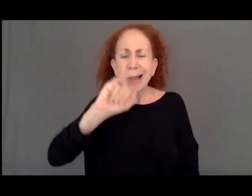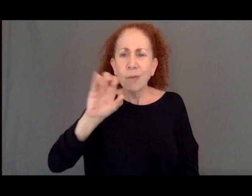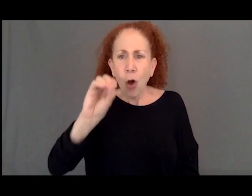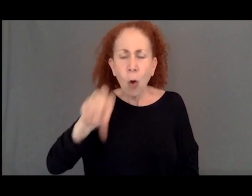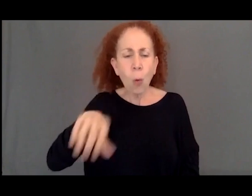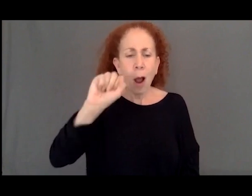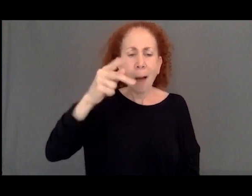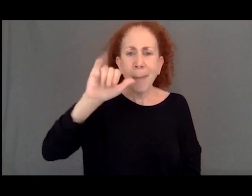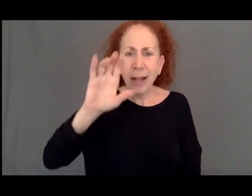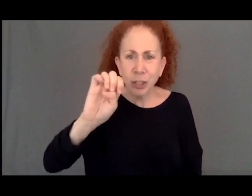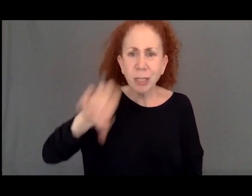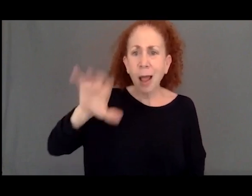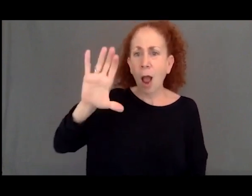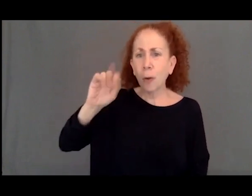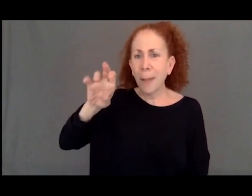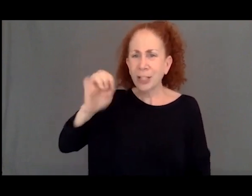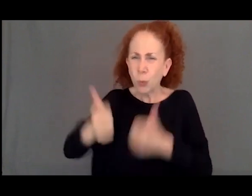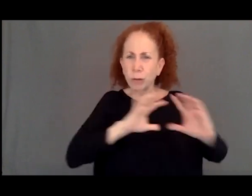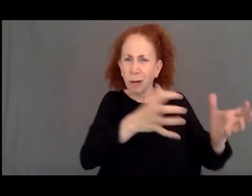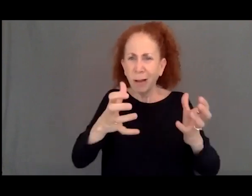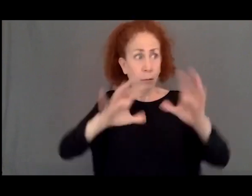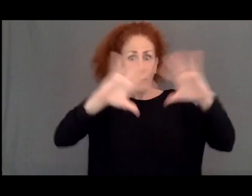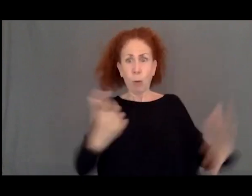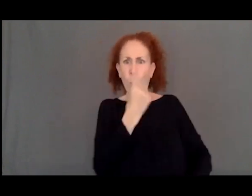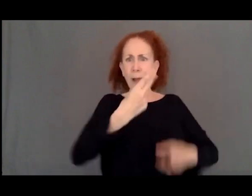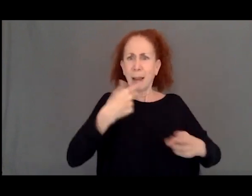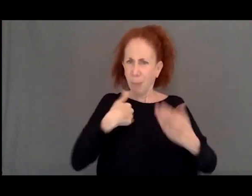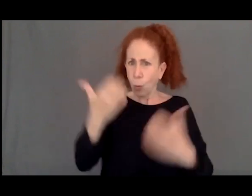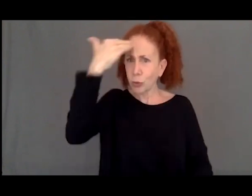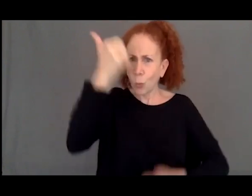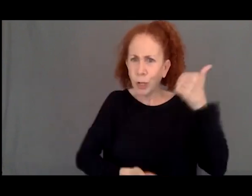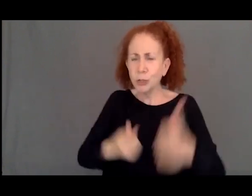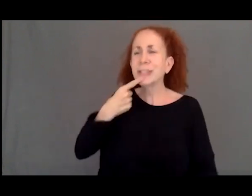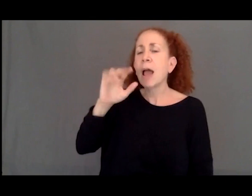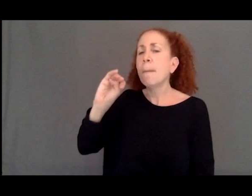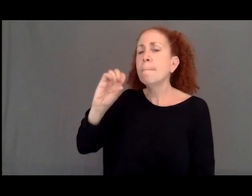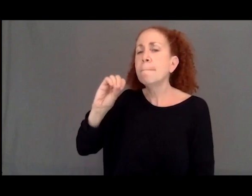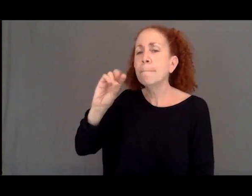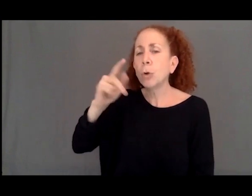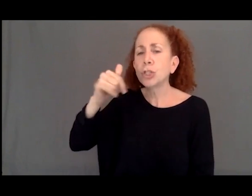or Apache or Comanche, right? Likewise, I would want to know, when you say these people are Montagnards,